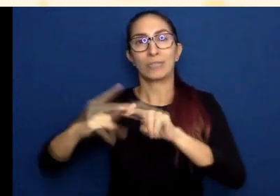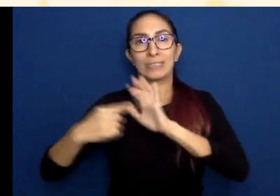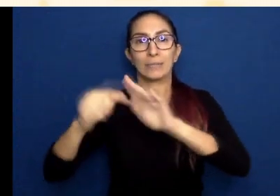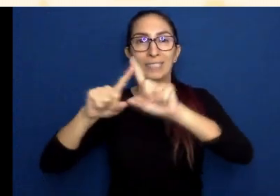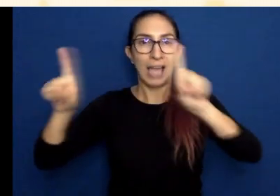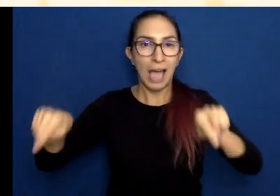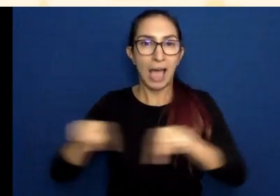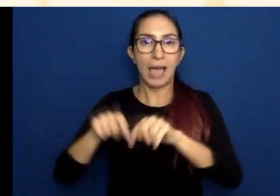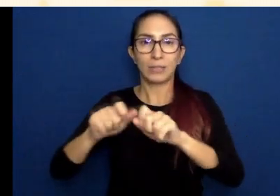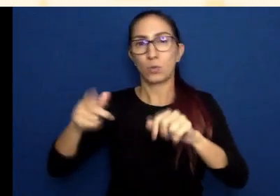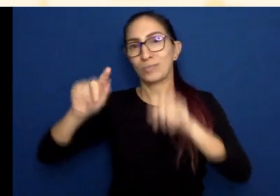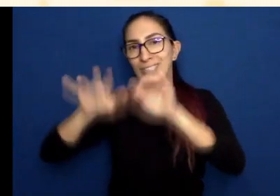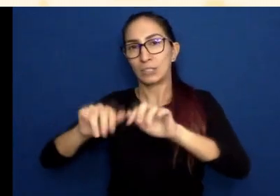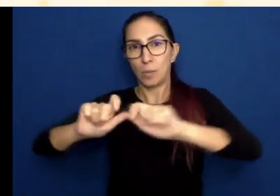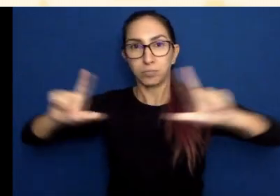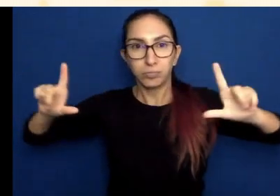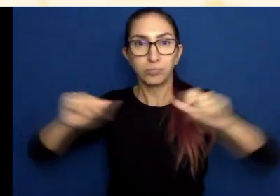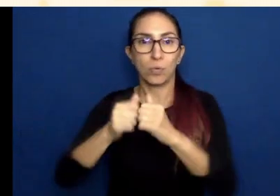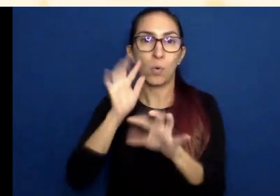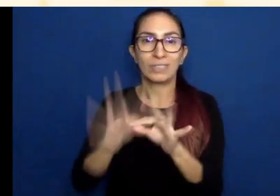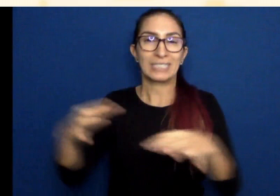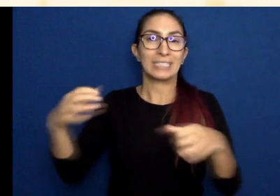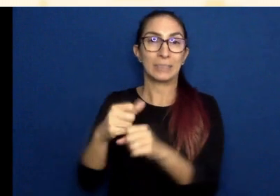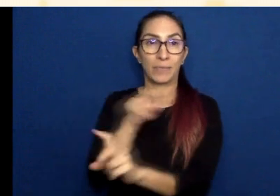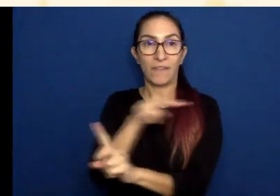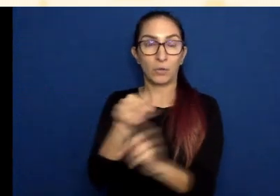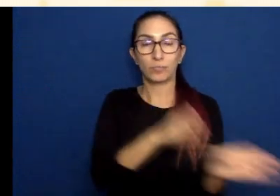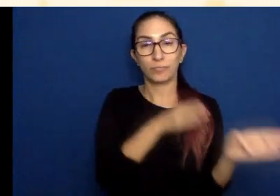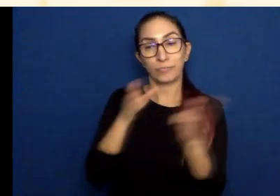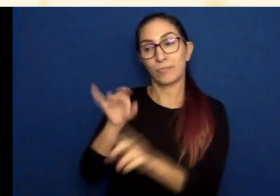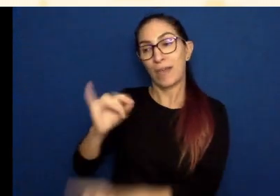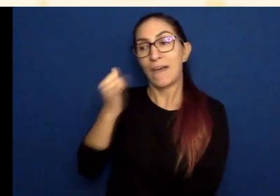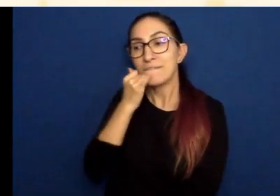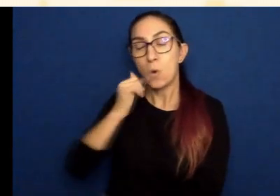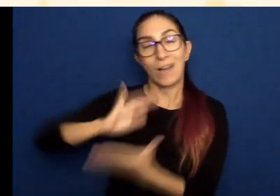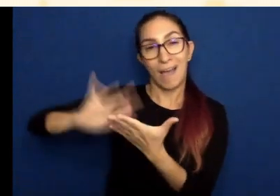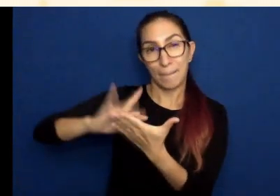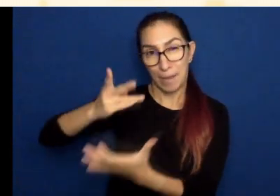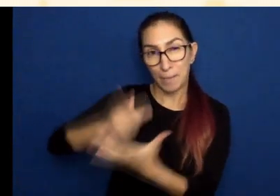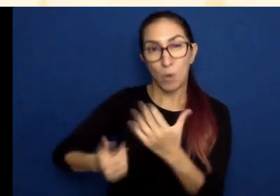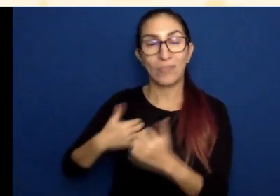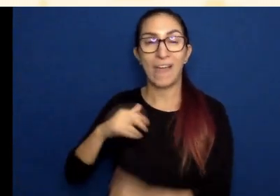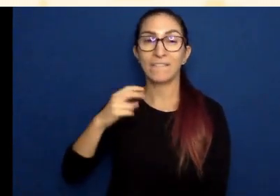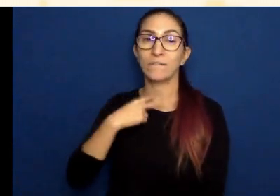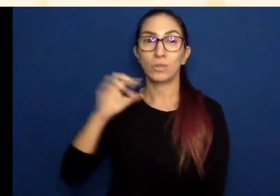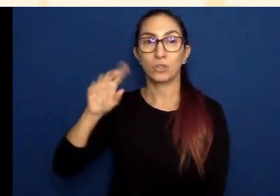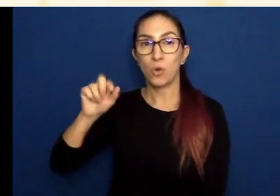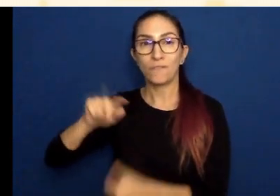and simplified view on Chrome. For iPhone and also iPad, it's Voiceover, keyboard, keyboard